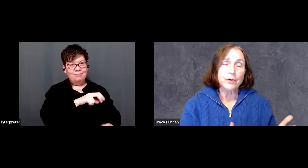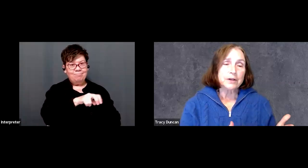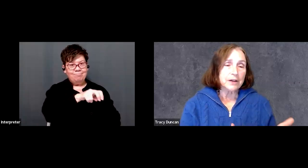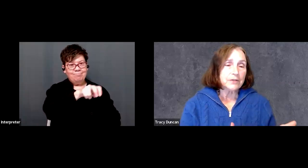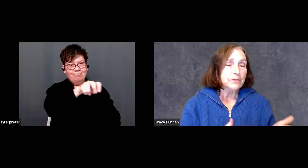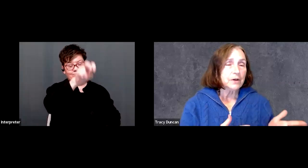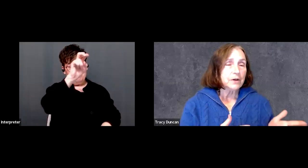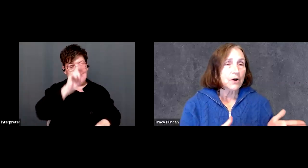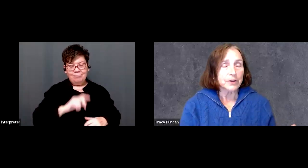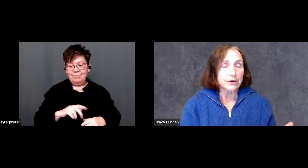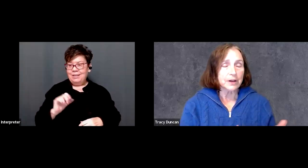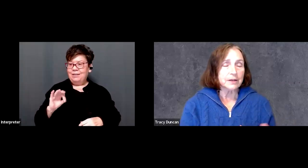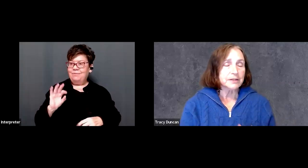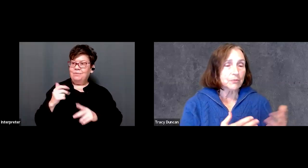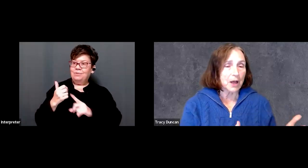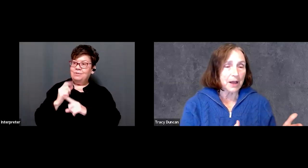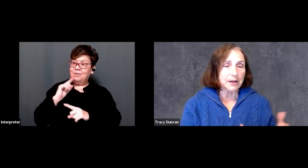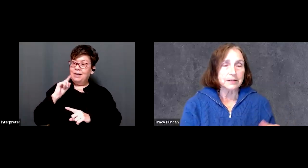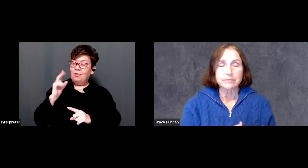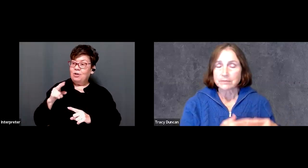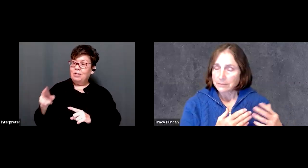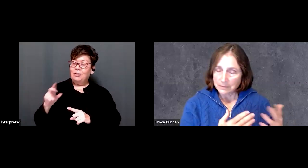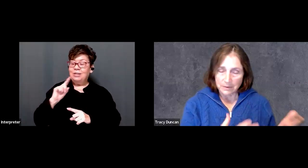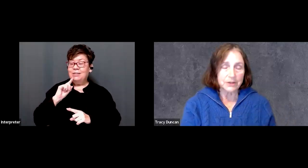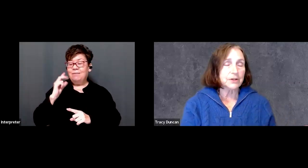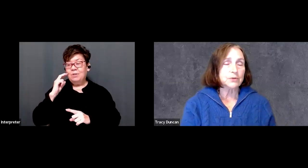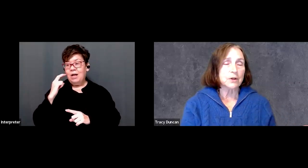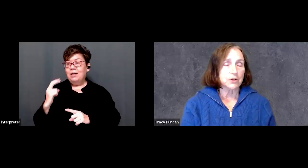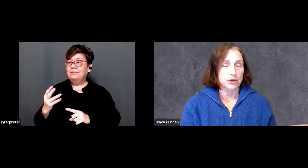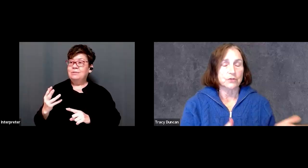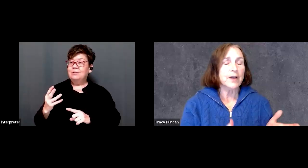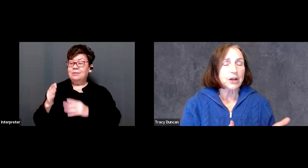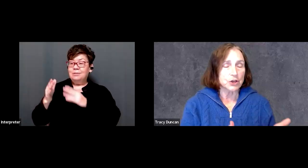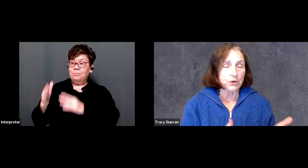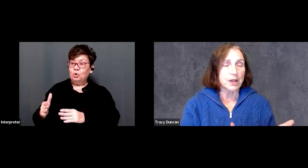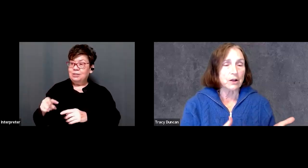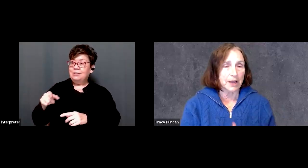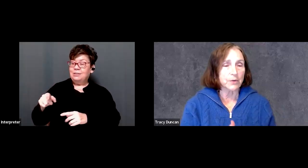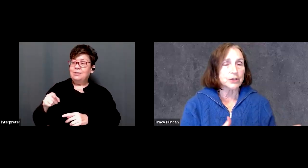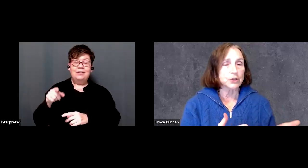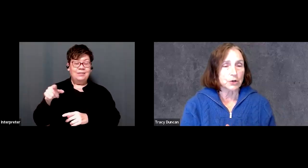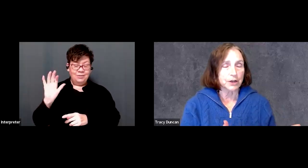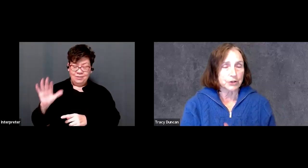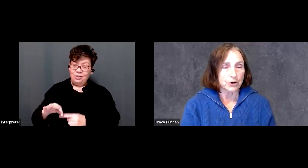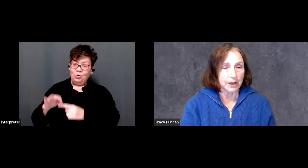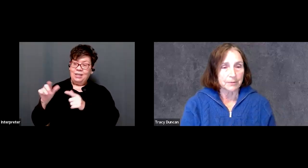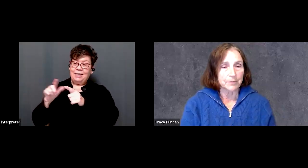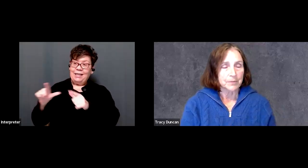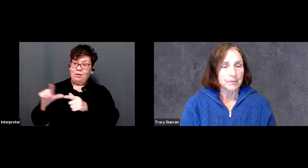If you are a Deaf, hard of hearing, DeafBlind individual, you've had a unique language learning journey.